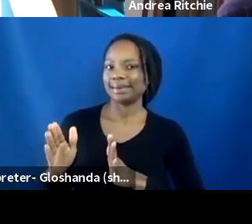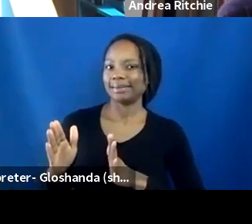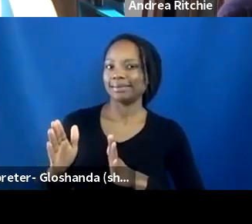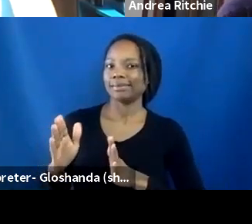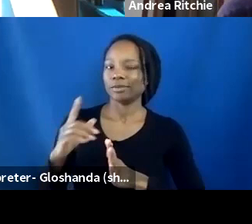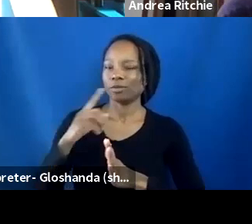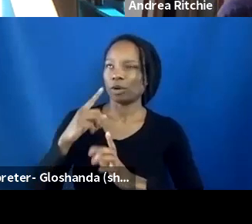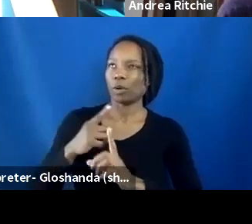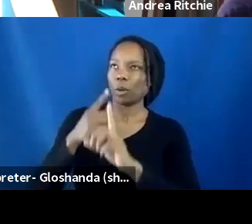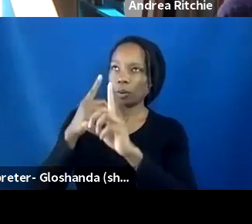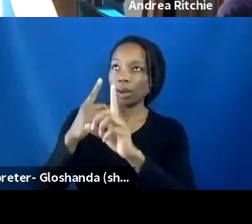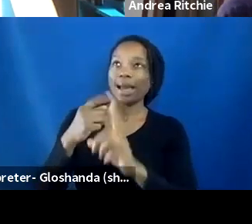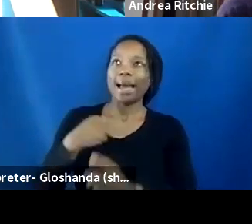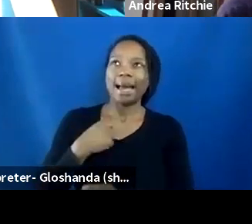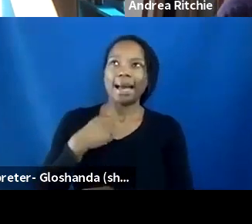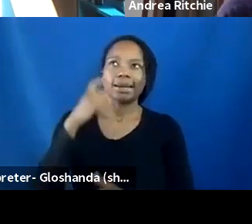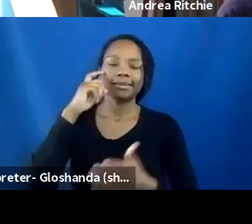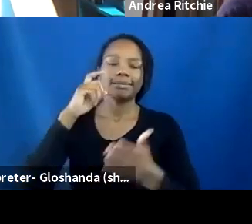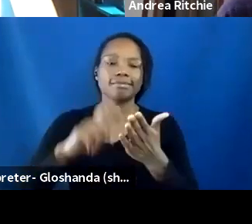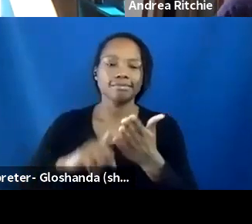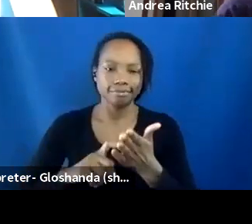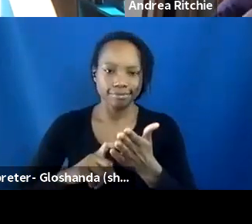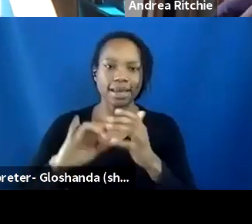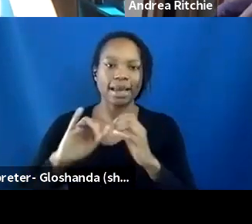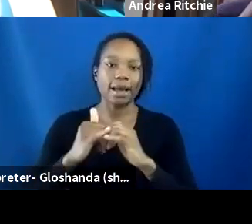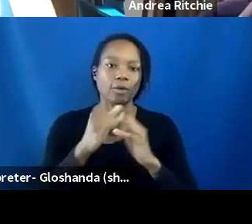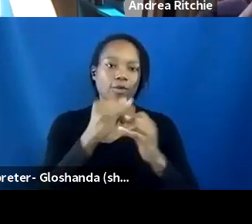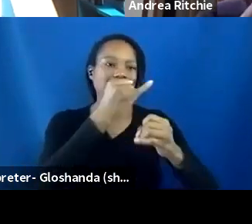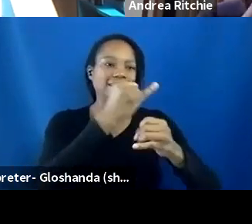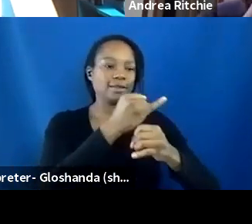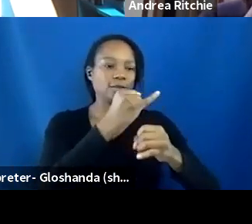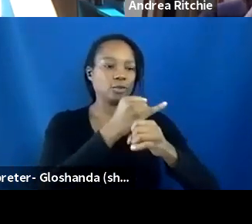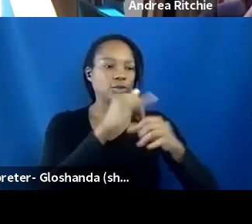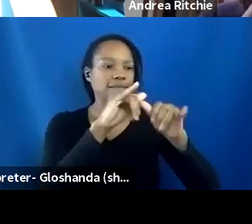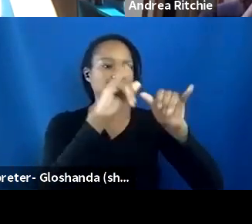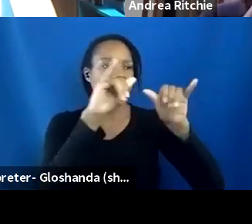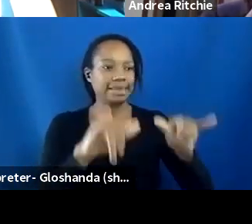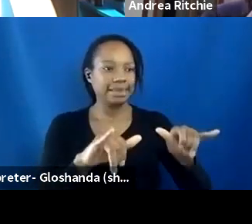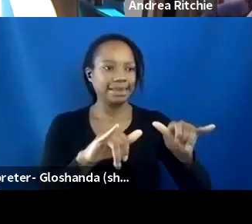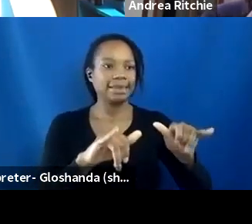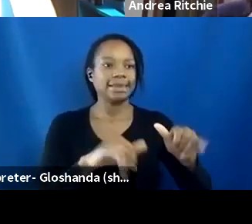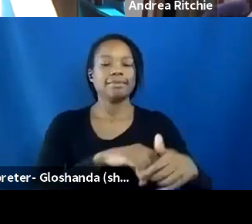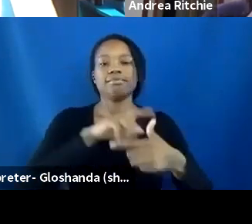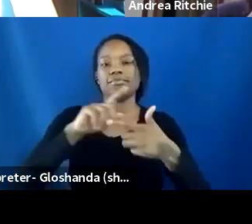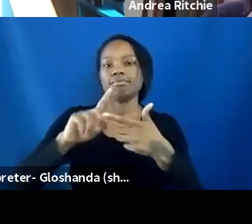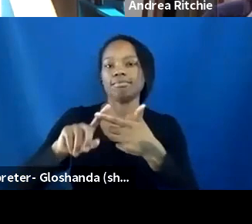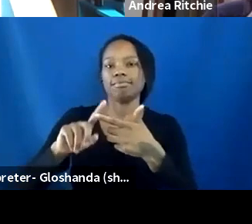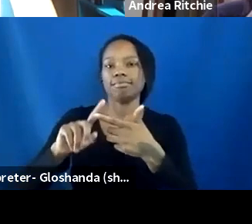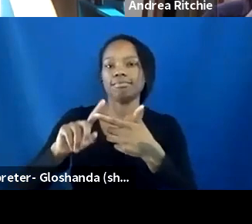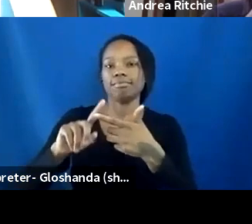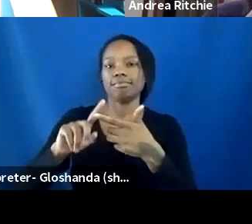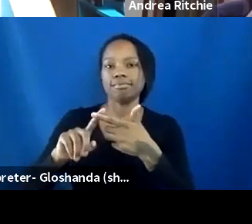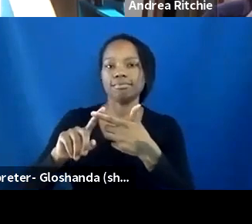how institutionalization and incarceration are essentially functioning